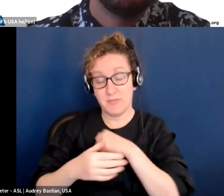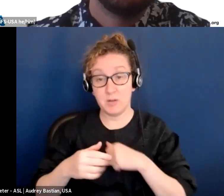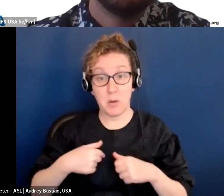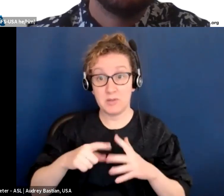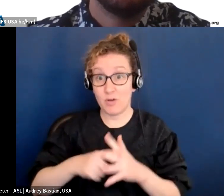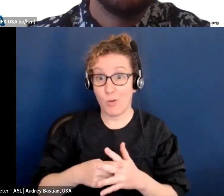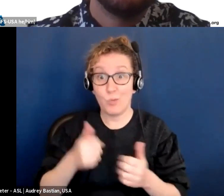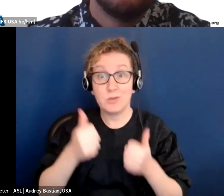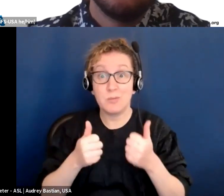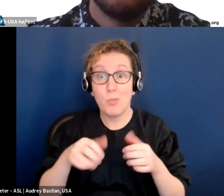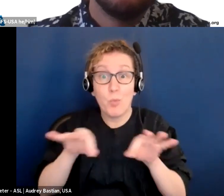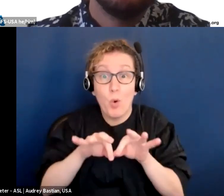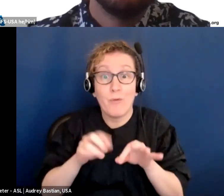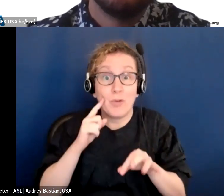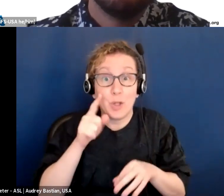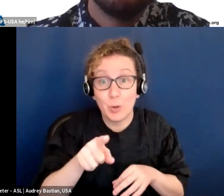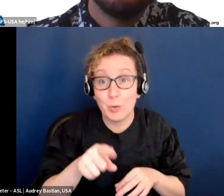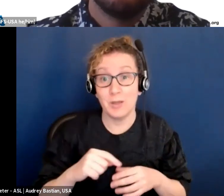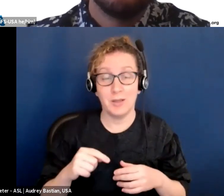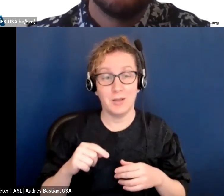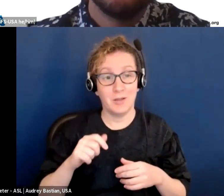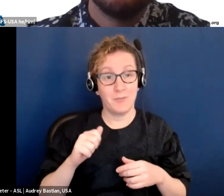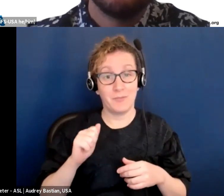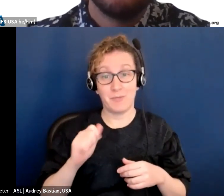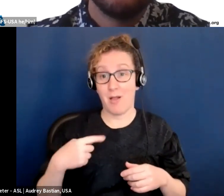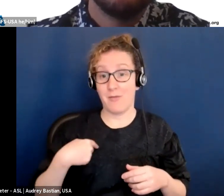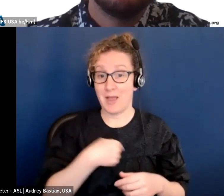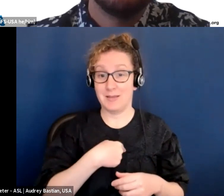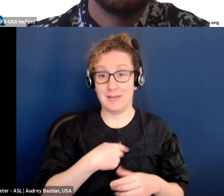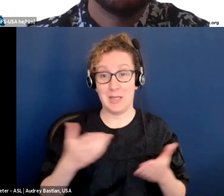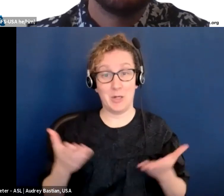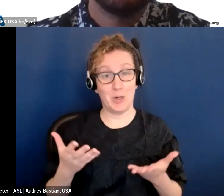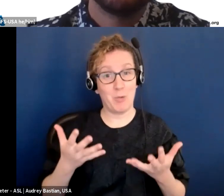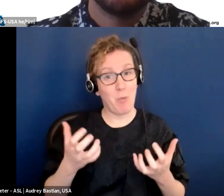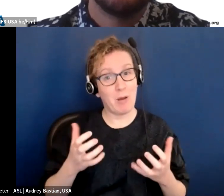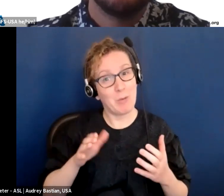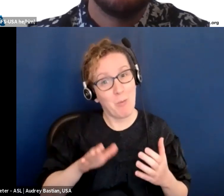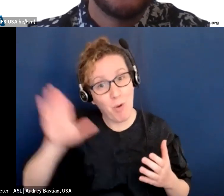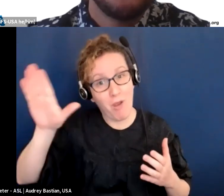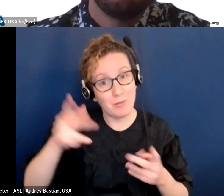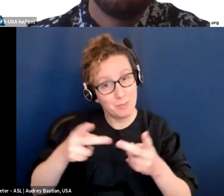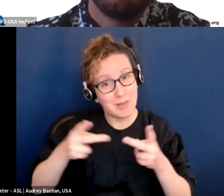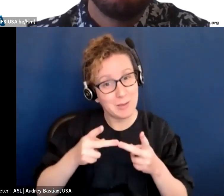is important to you. All of us in this room want you to go abroad to a place you would be happy with in the end.